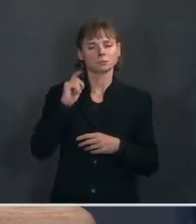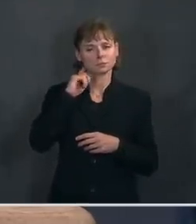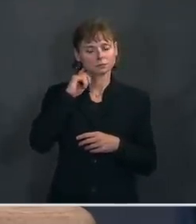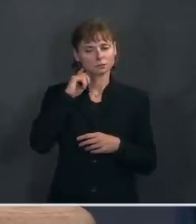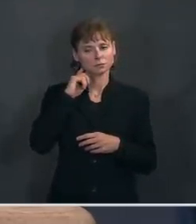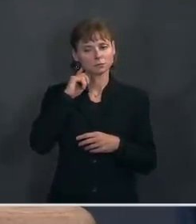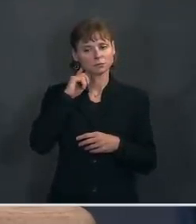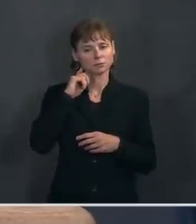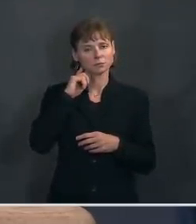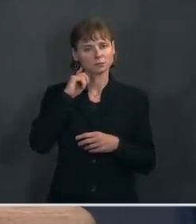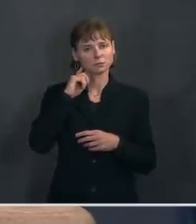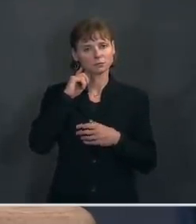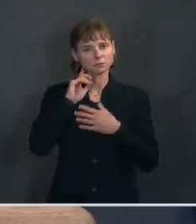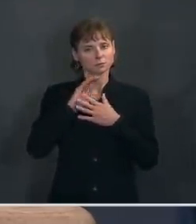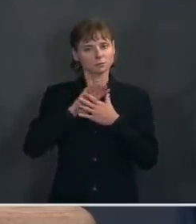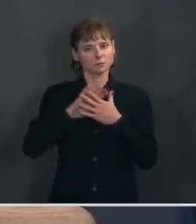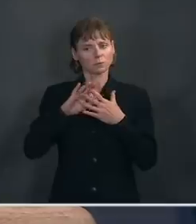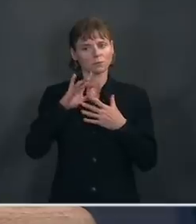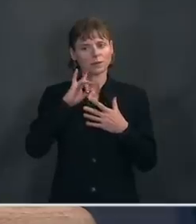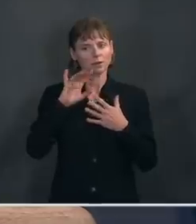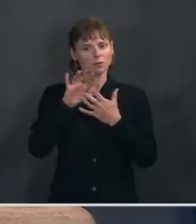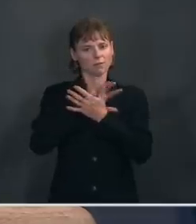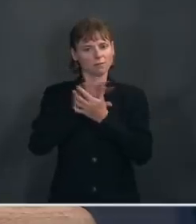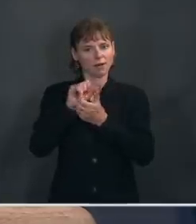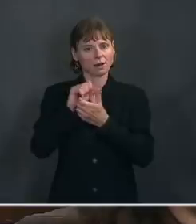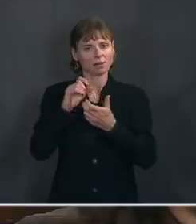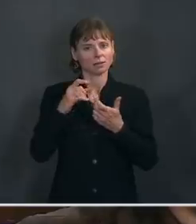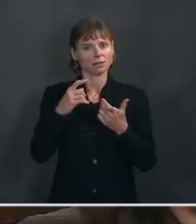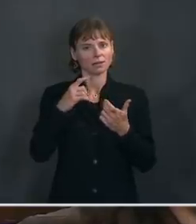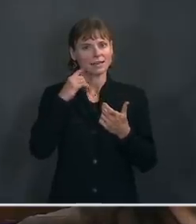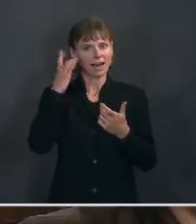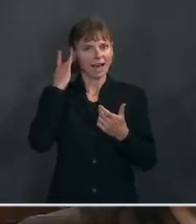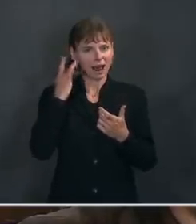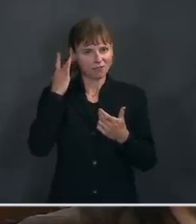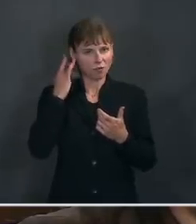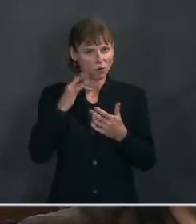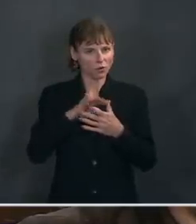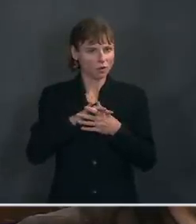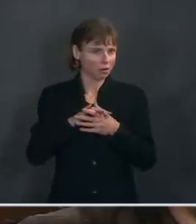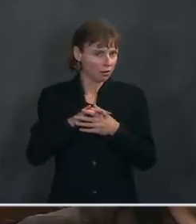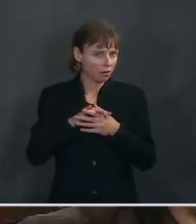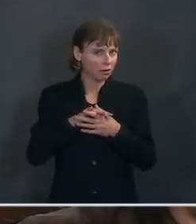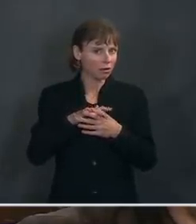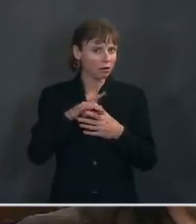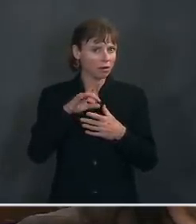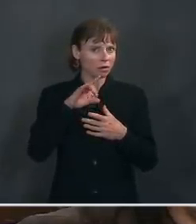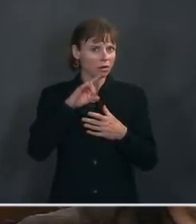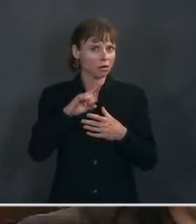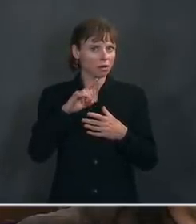was desecrated, vandalized in city of Davis of California. This has angered Indian Americans,